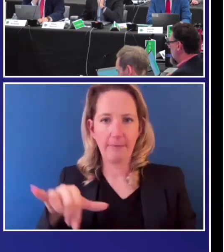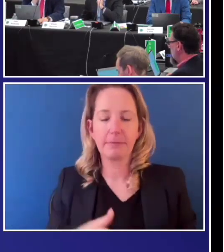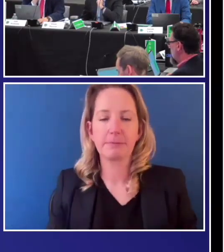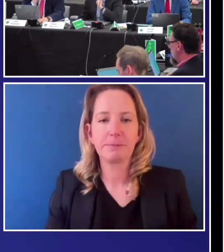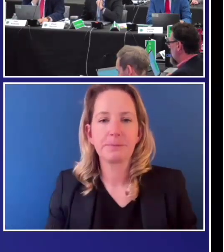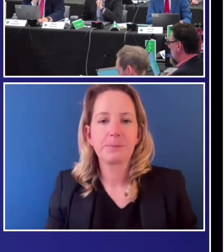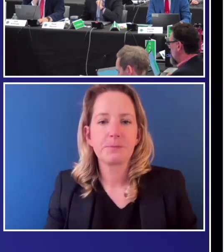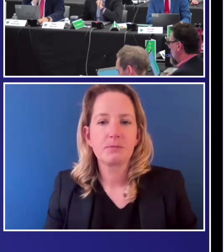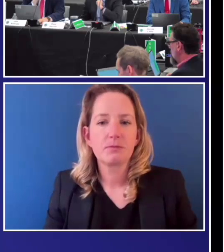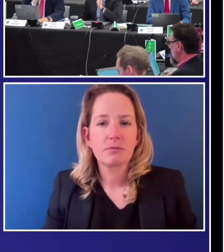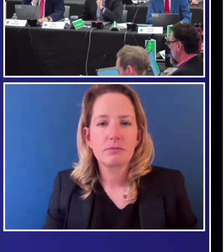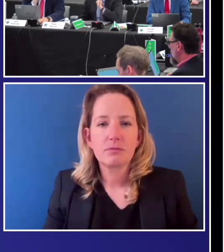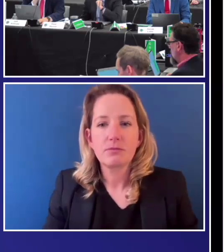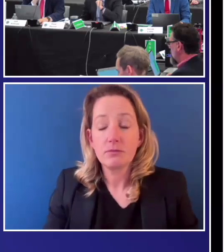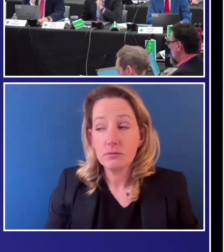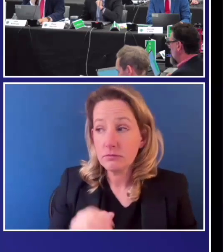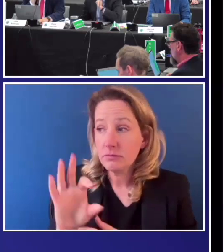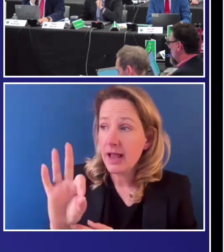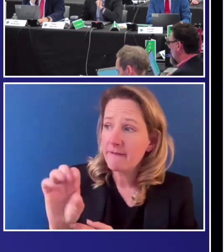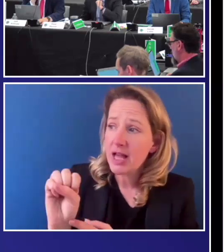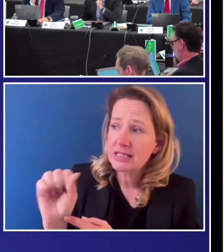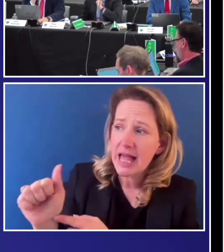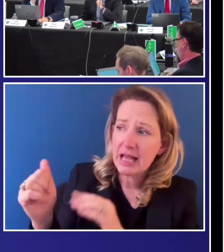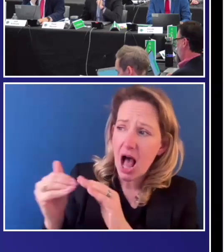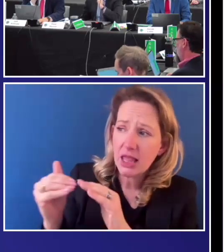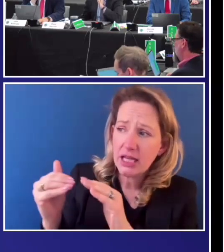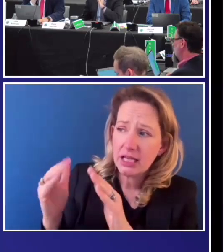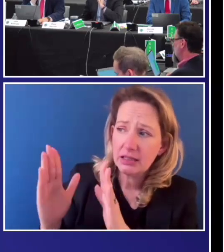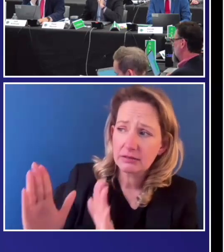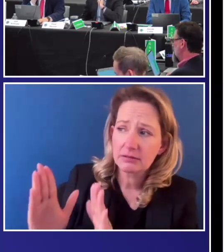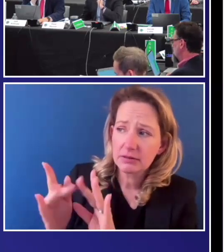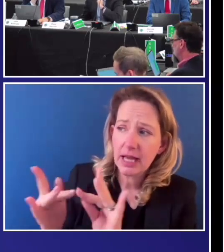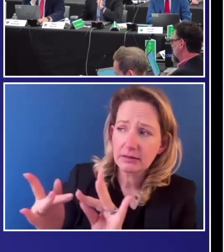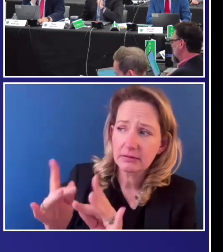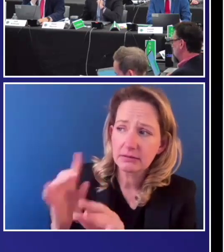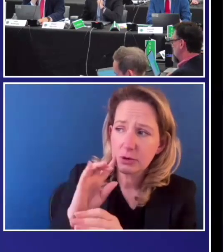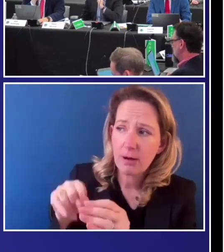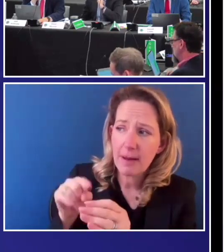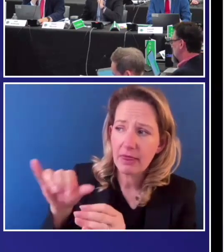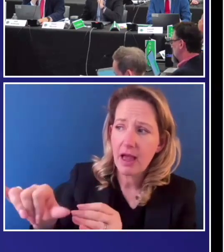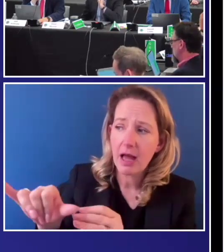Is there an FSA colleague who might be able to speak to that? If not, we can, we can take it back, but --